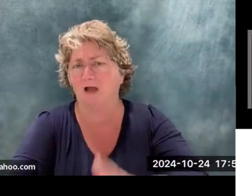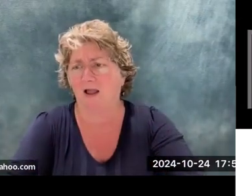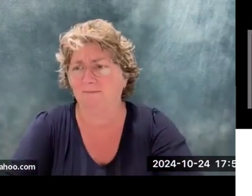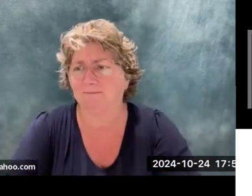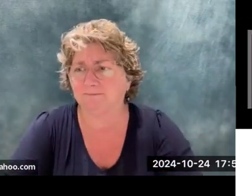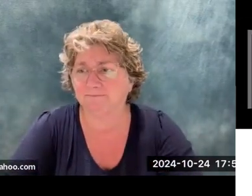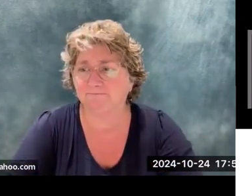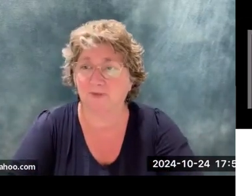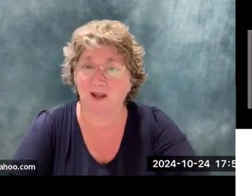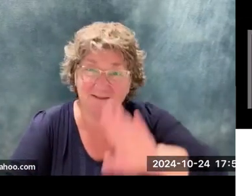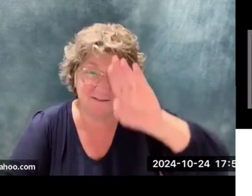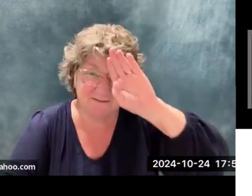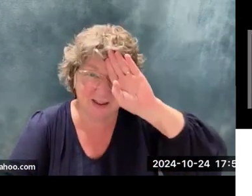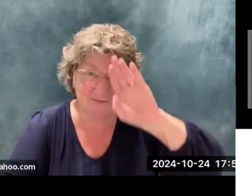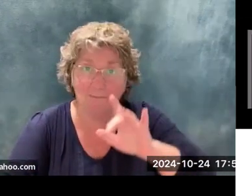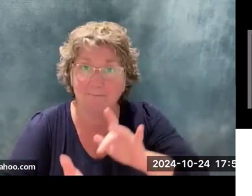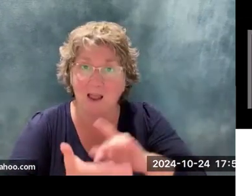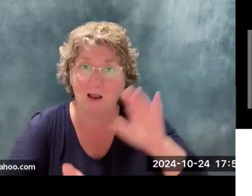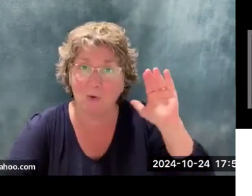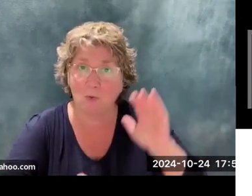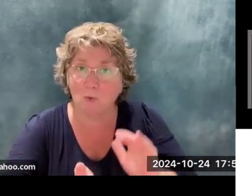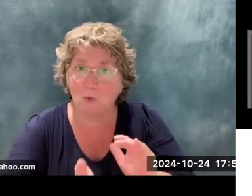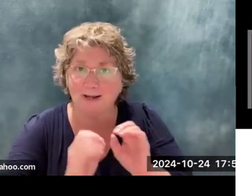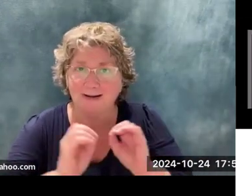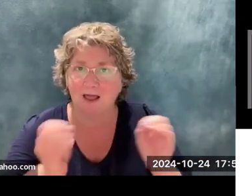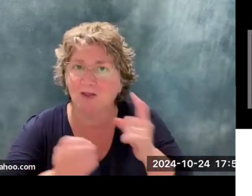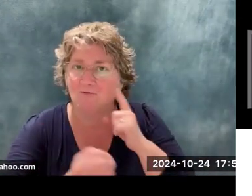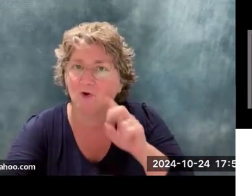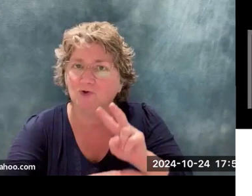haven't had any fever-reducing medicines for 24 hours and they don't